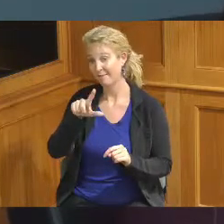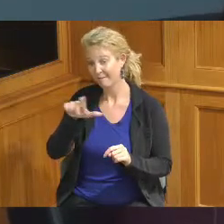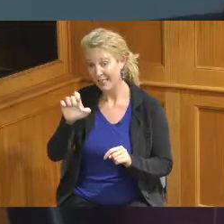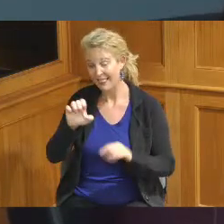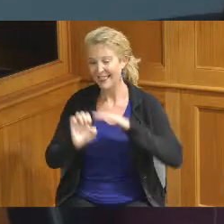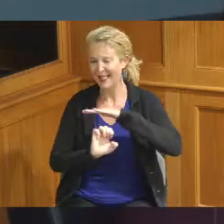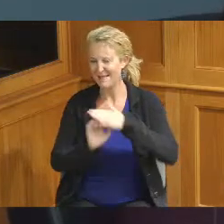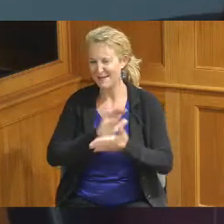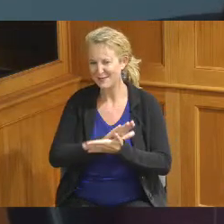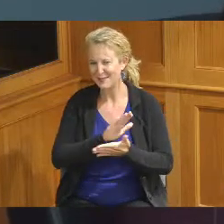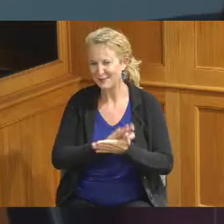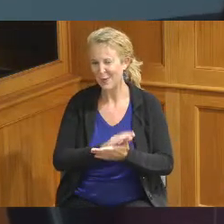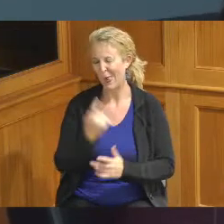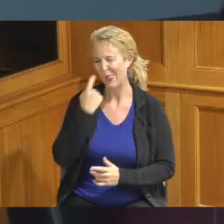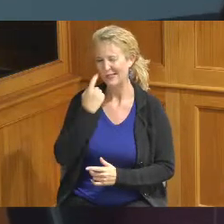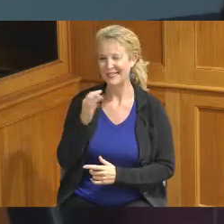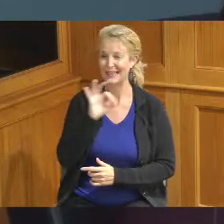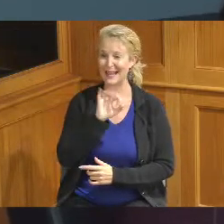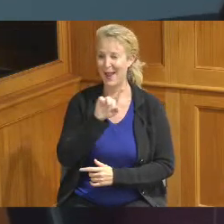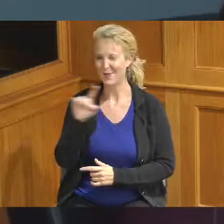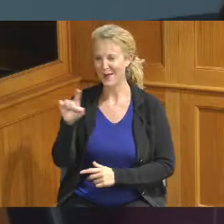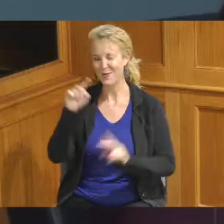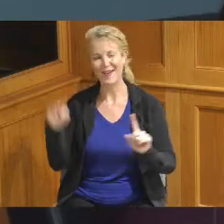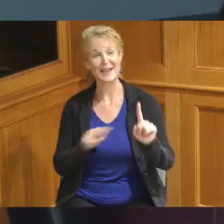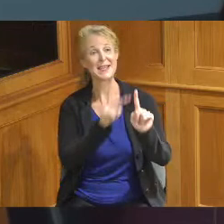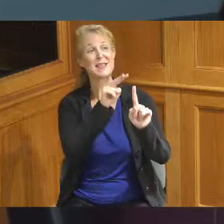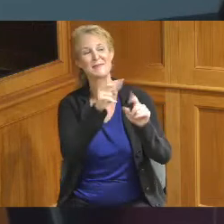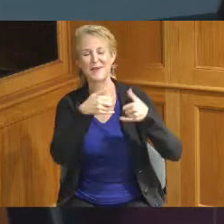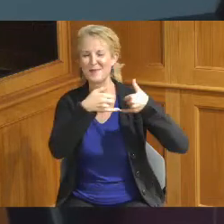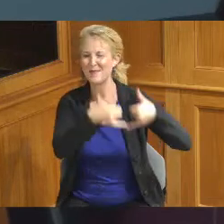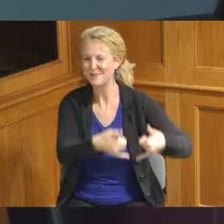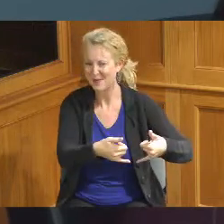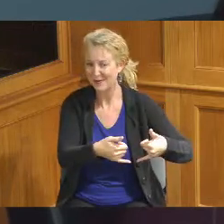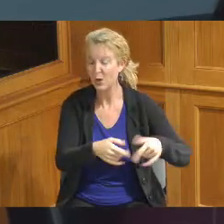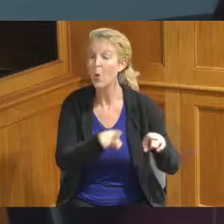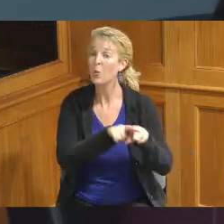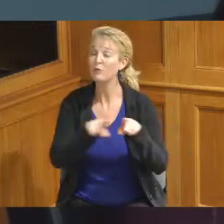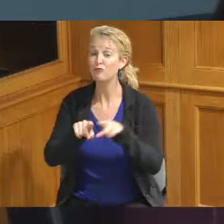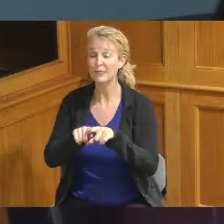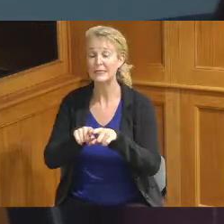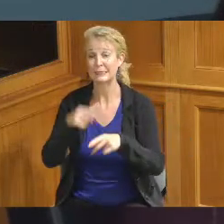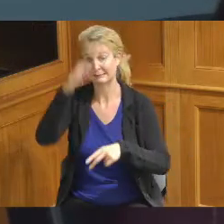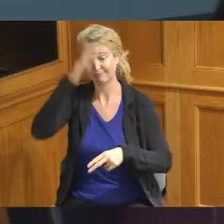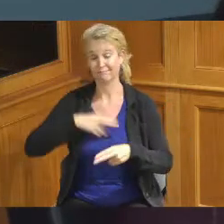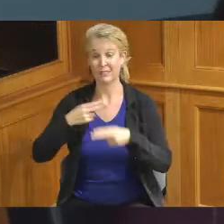hero presentation which was awesome also talked to Zachary Isel from the Ferguson